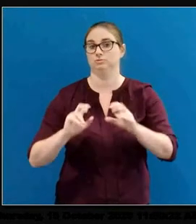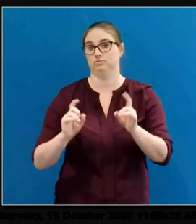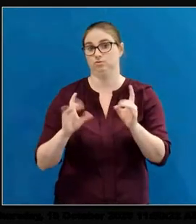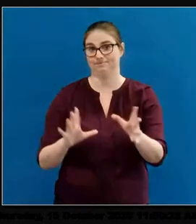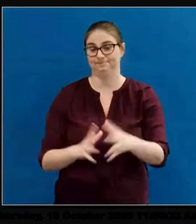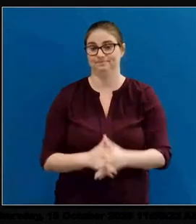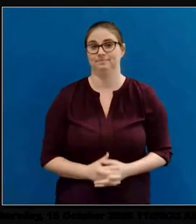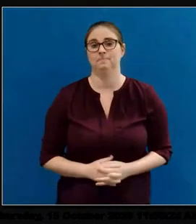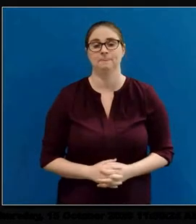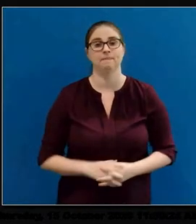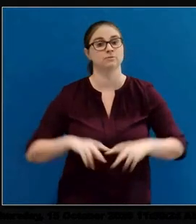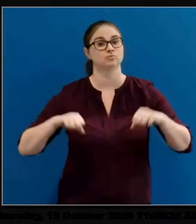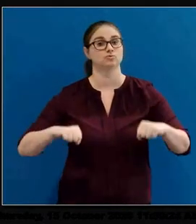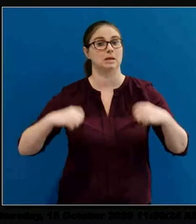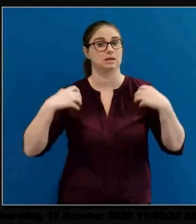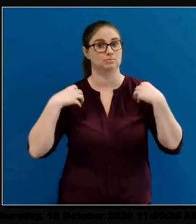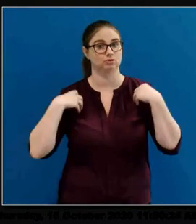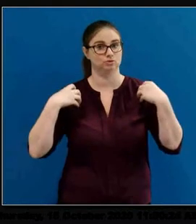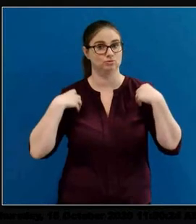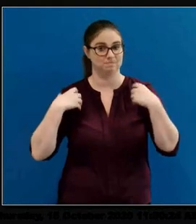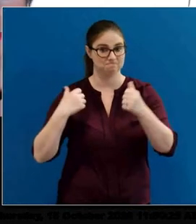The next witness is Lesley Theodore.